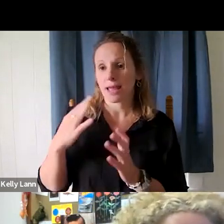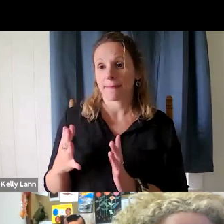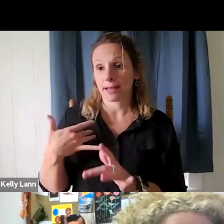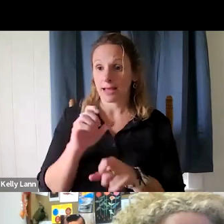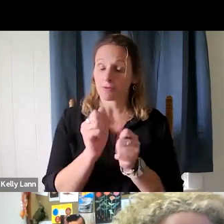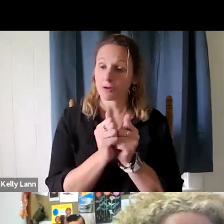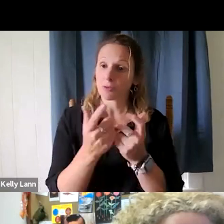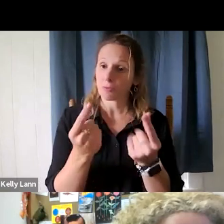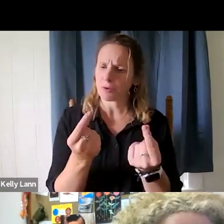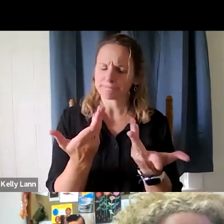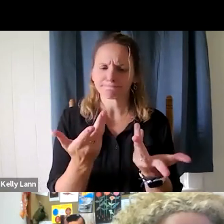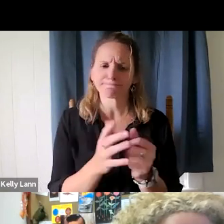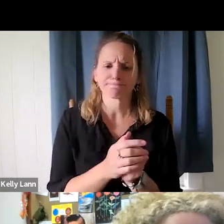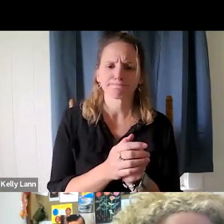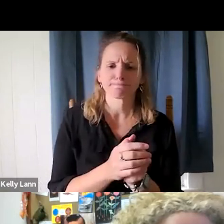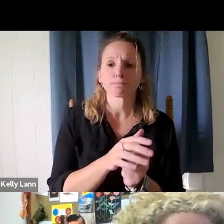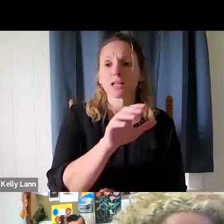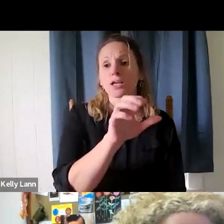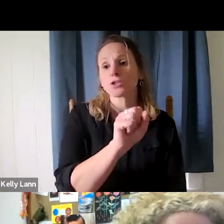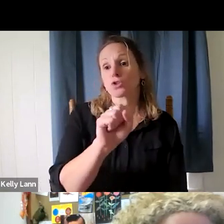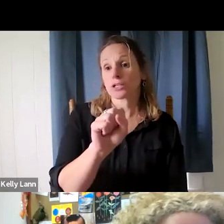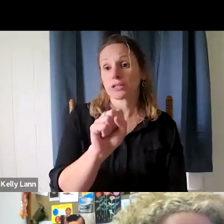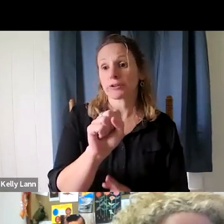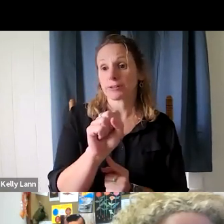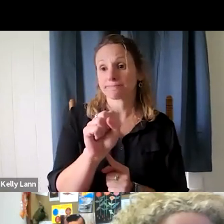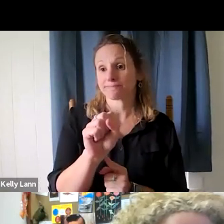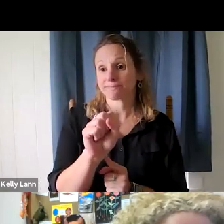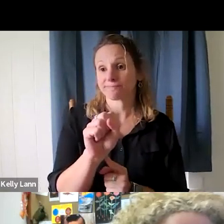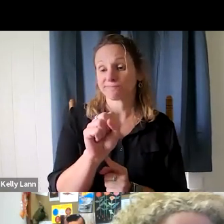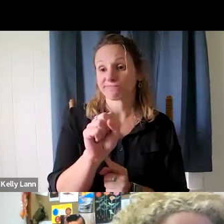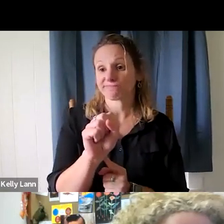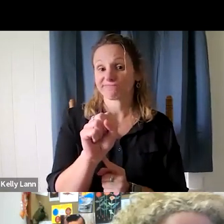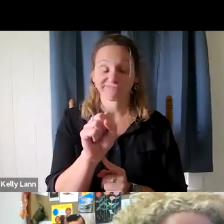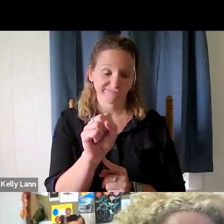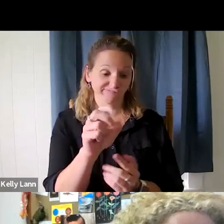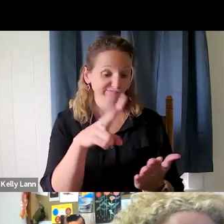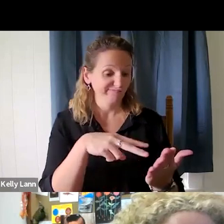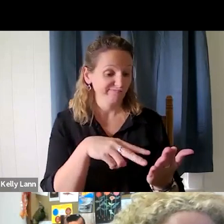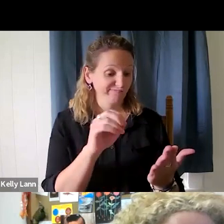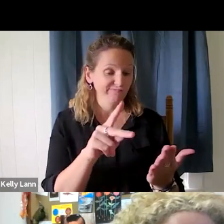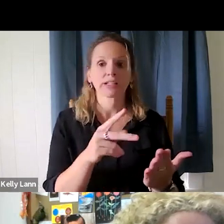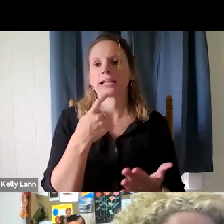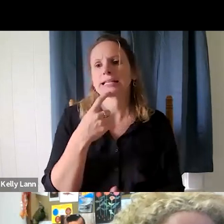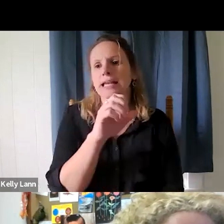was that Social Security, it's going to see that, and I always just said Social Security generally,